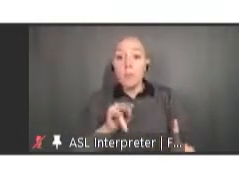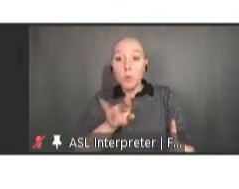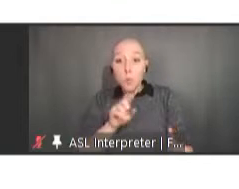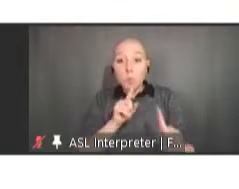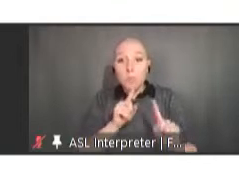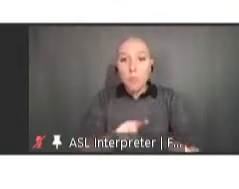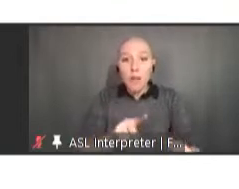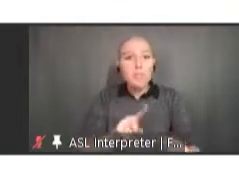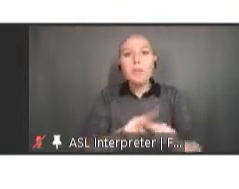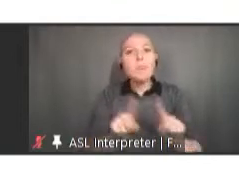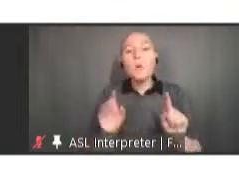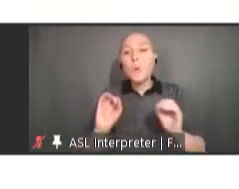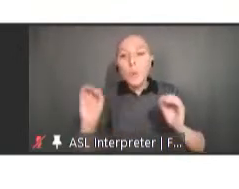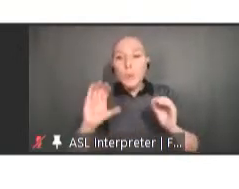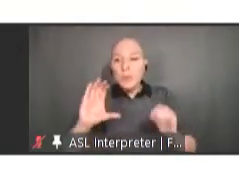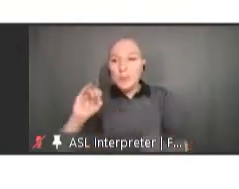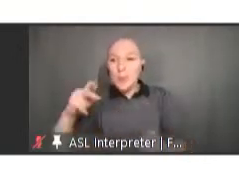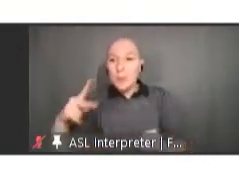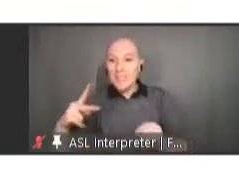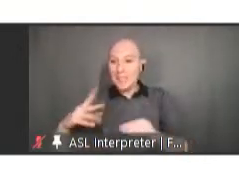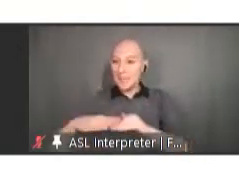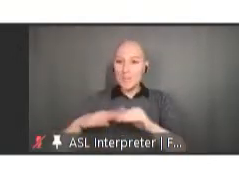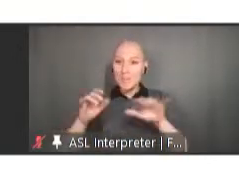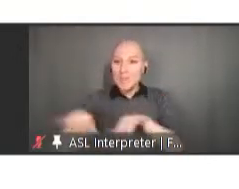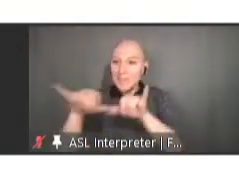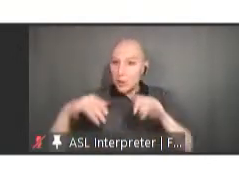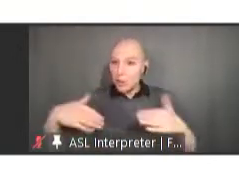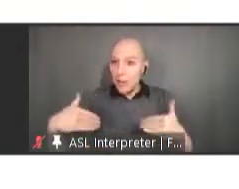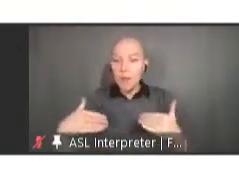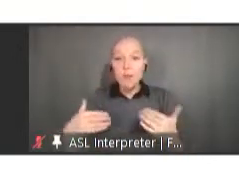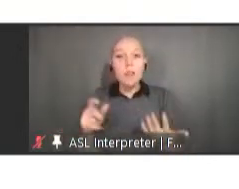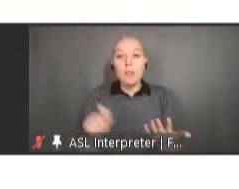is needed to provide a reasonable threshold where we can say whether someone is likely